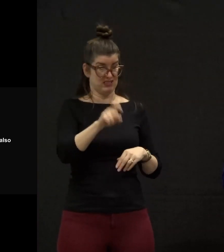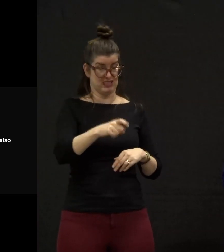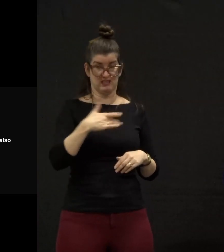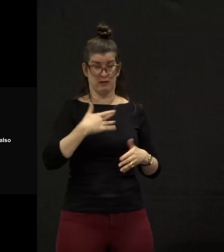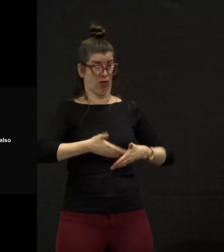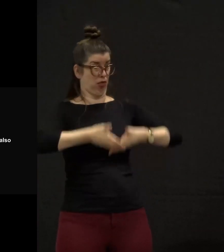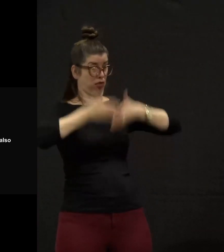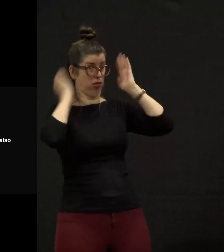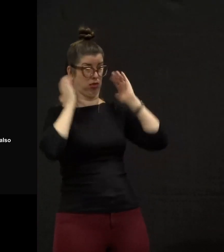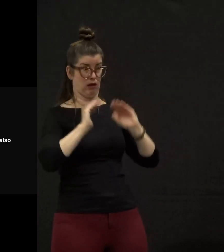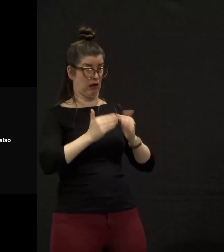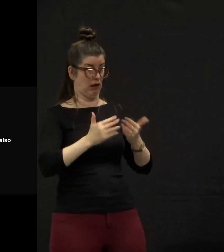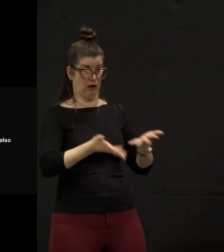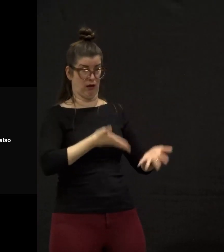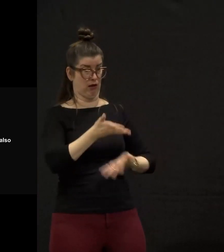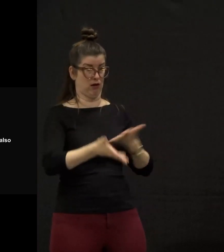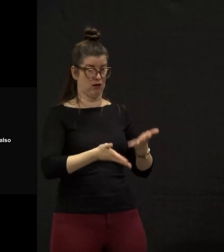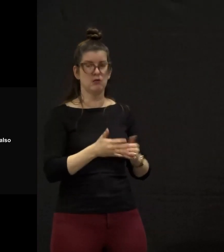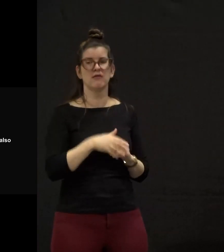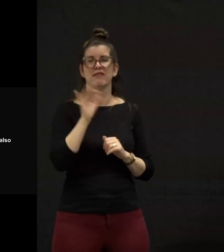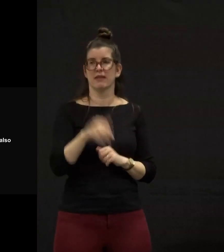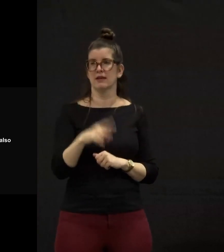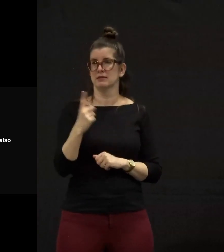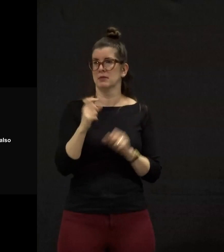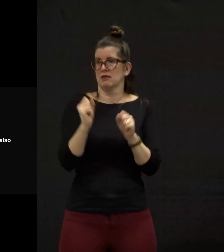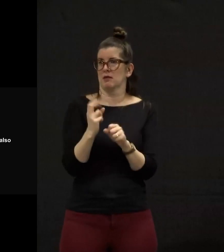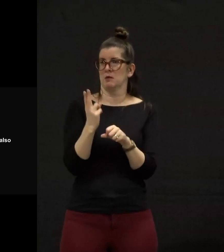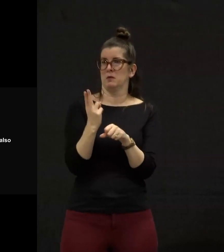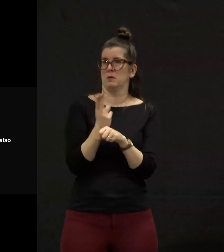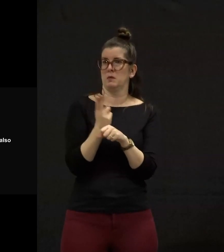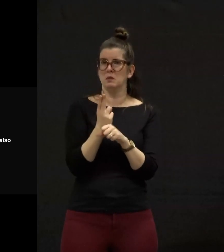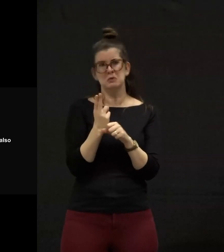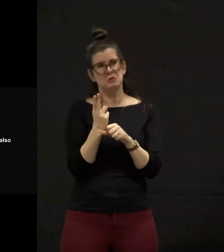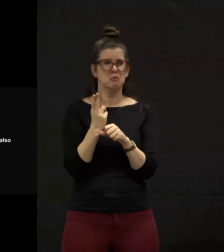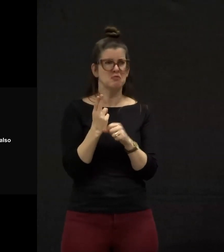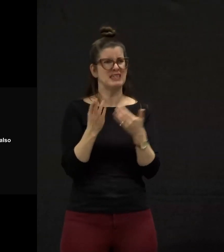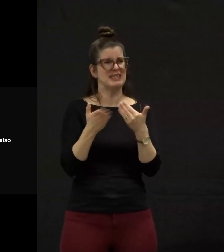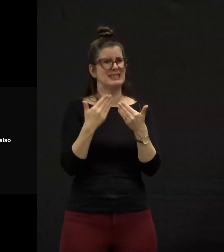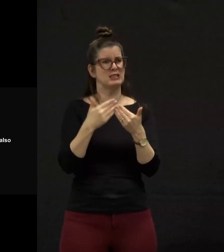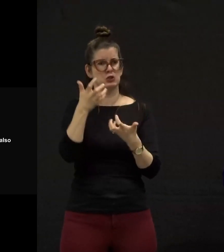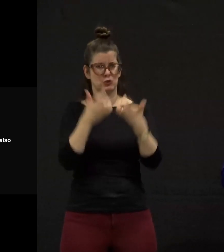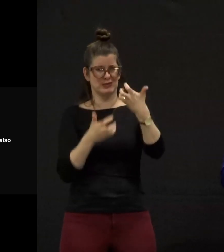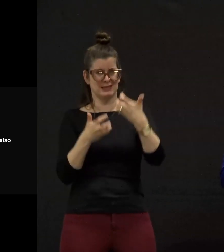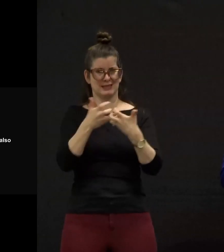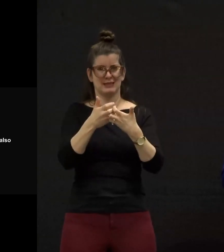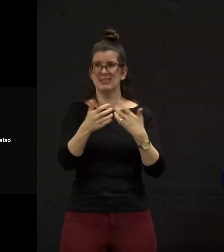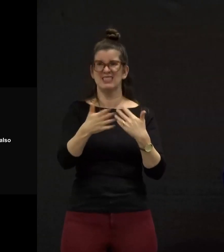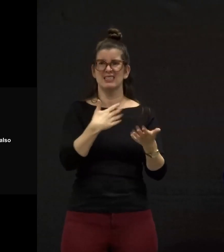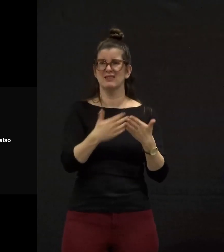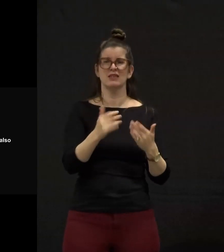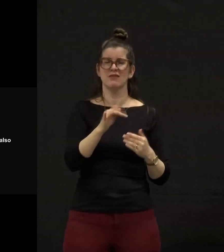And so it is something that you can use pretty adaptively, even if it doesn't have questions specifically